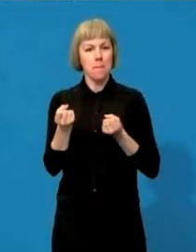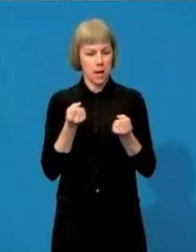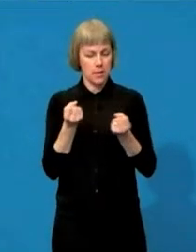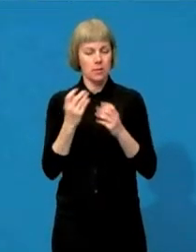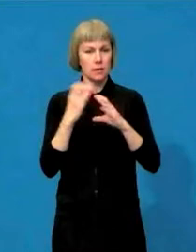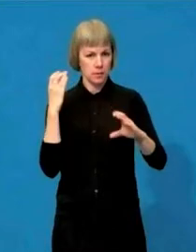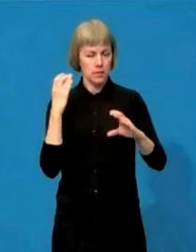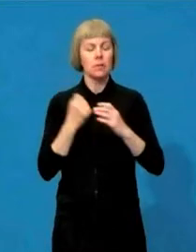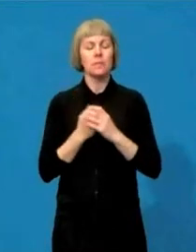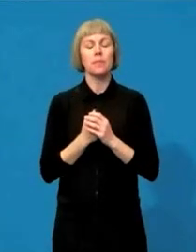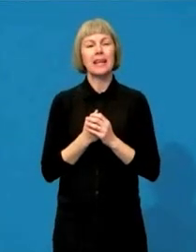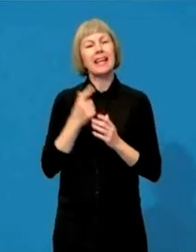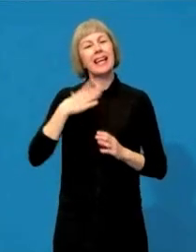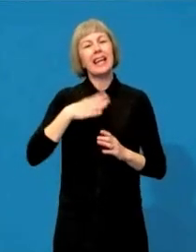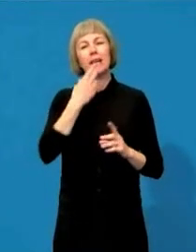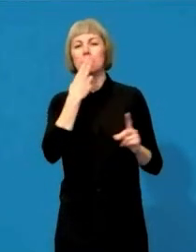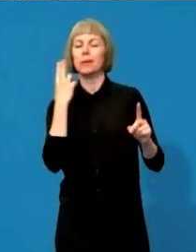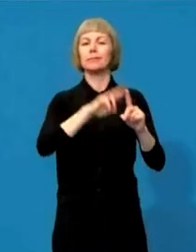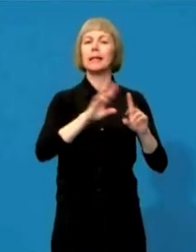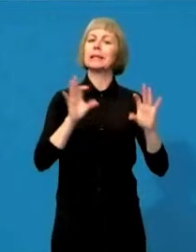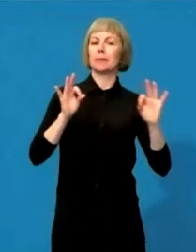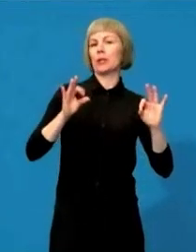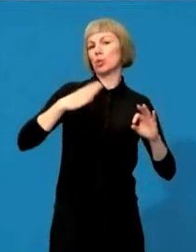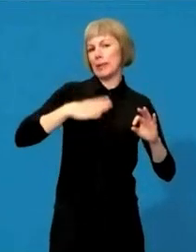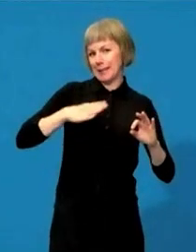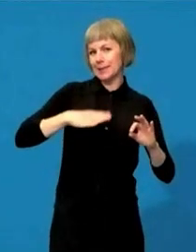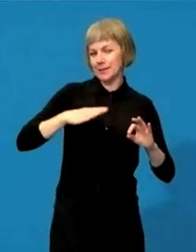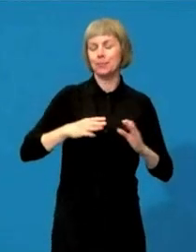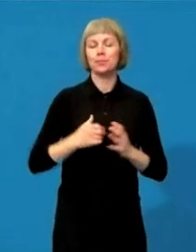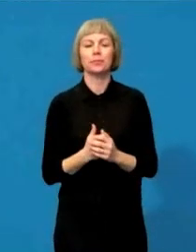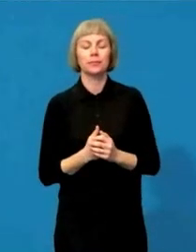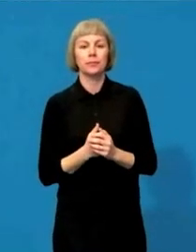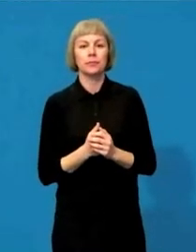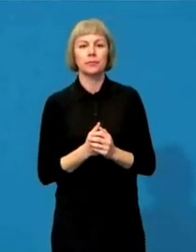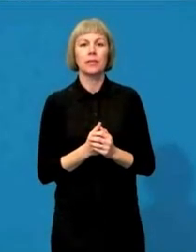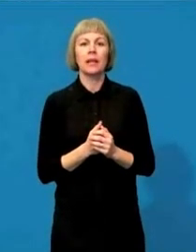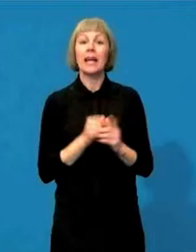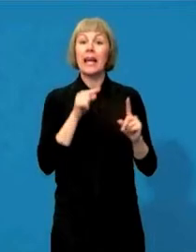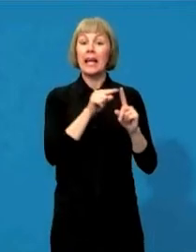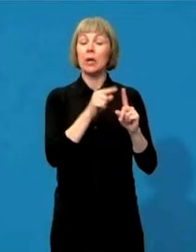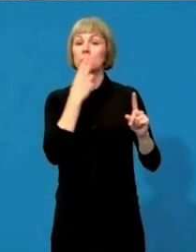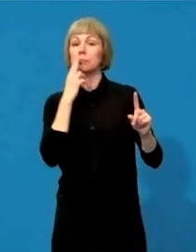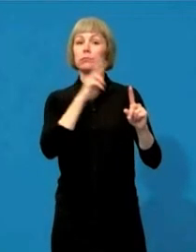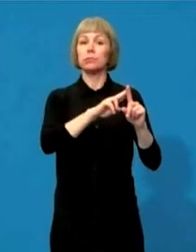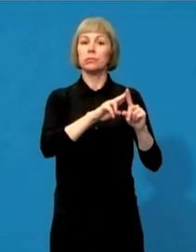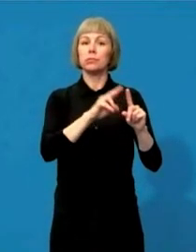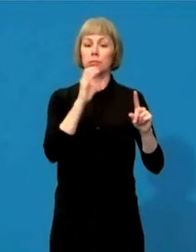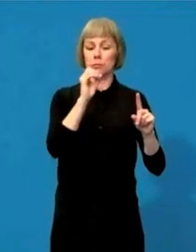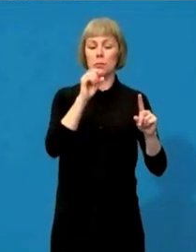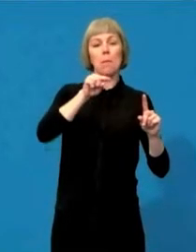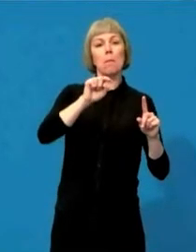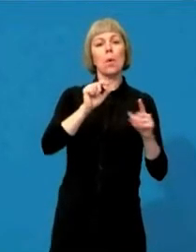school, which he was allocated a point - a .9 position, where he had an EA position to